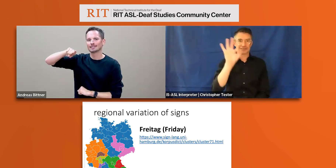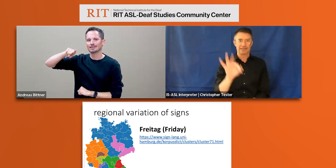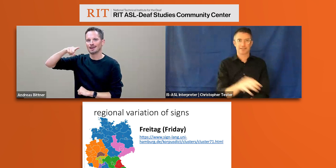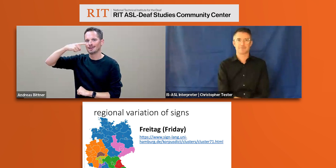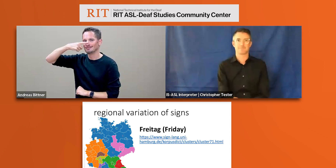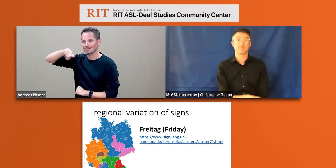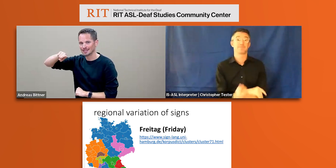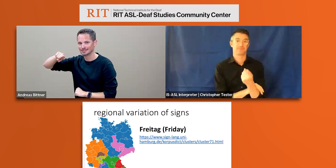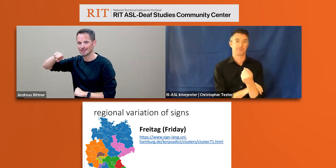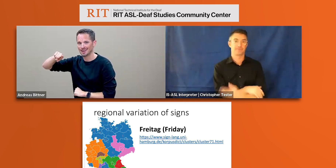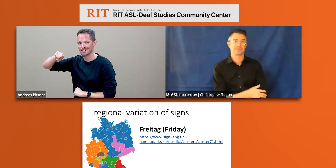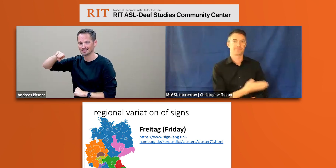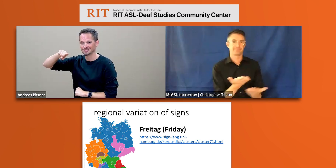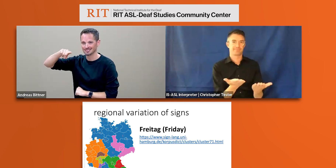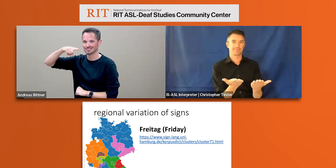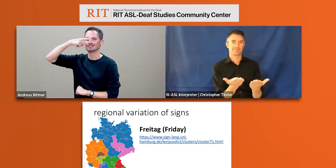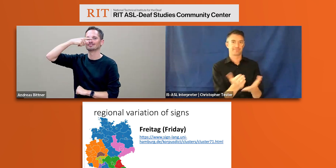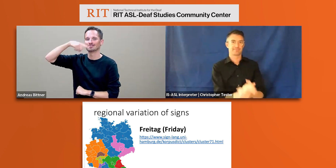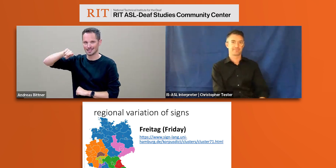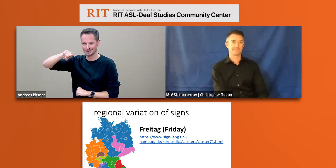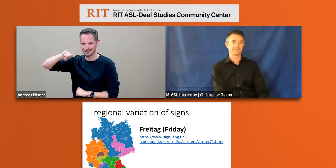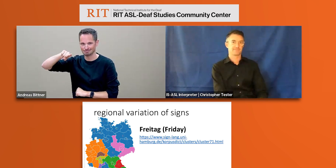Oh, I can't, I can't-- Oh, there we go.